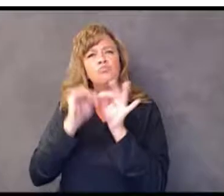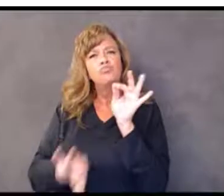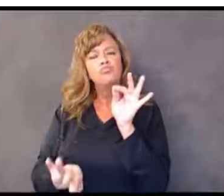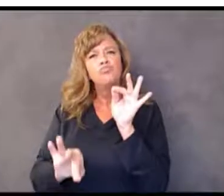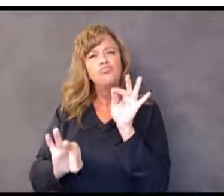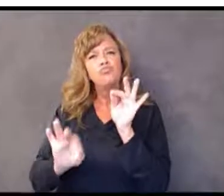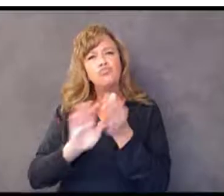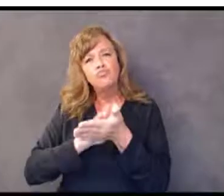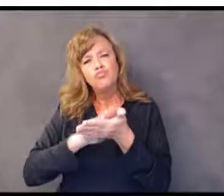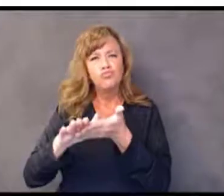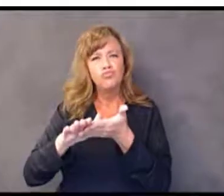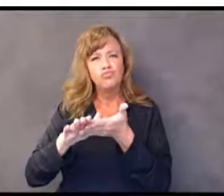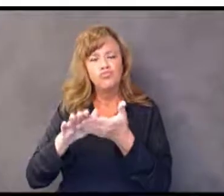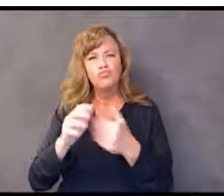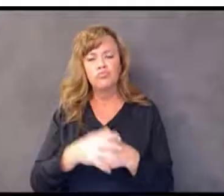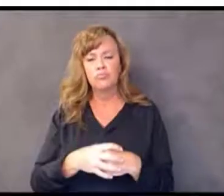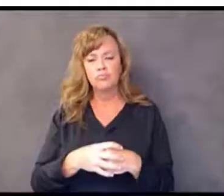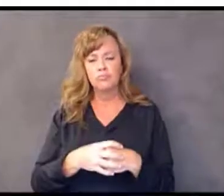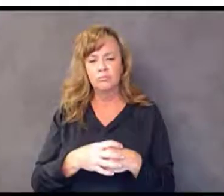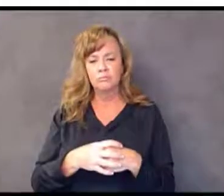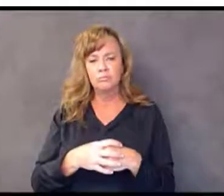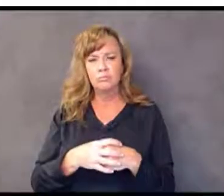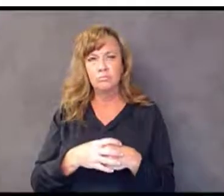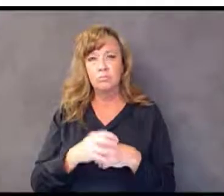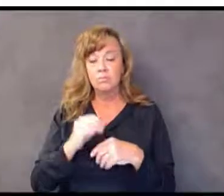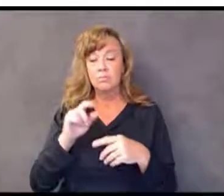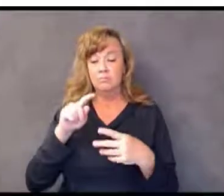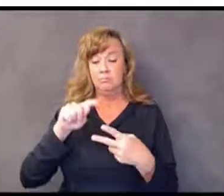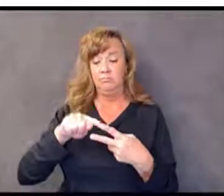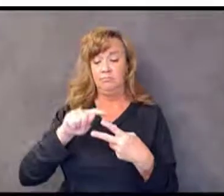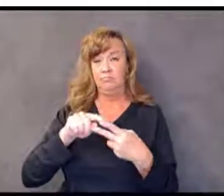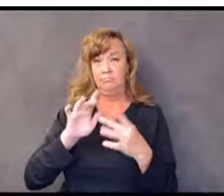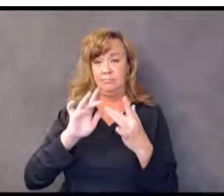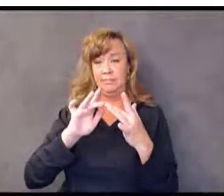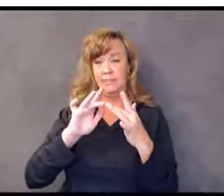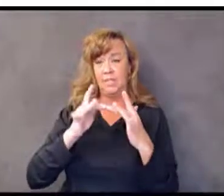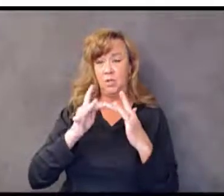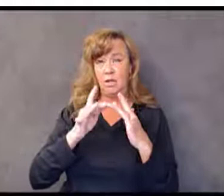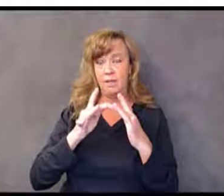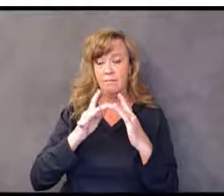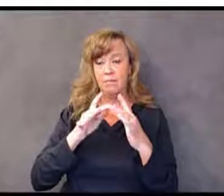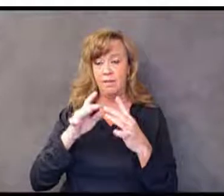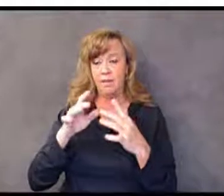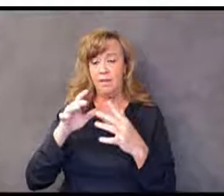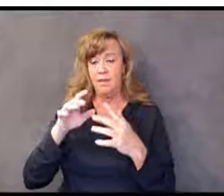Content assessed through the web based administration is identical to what a student would experience